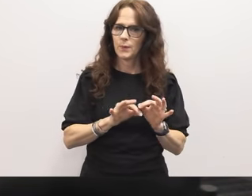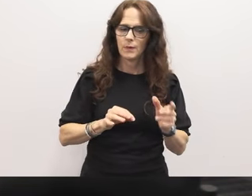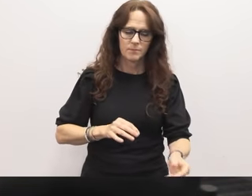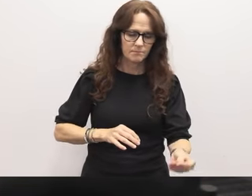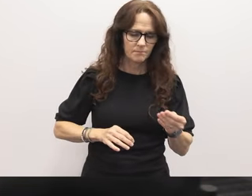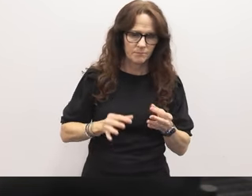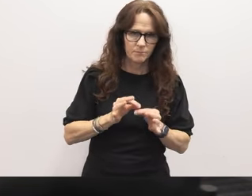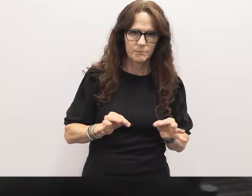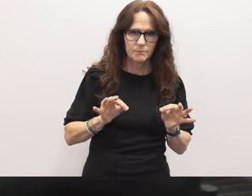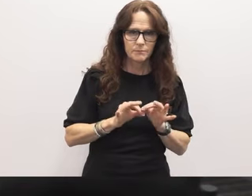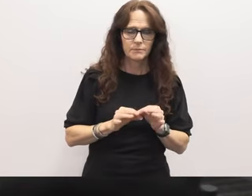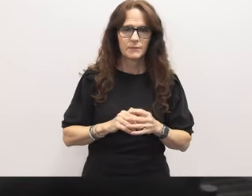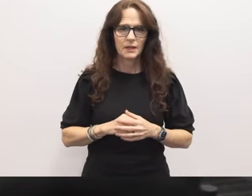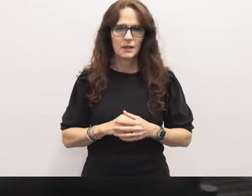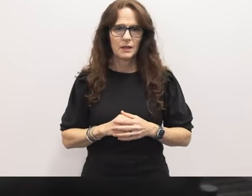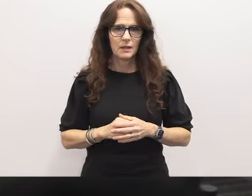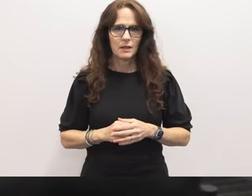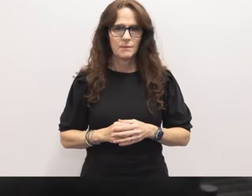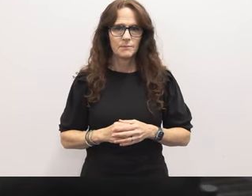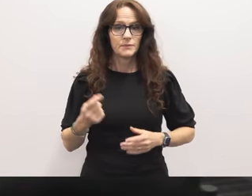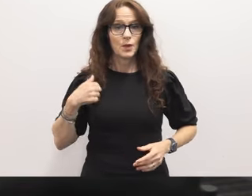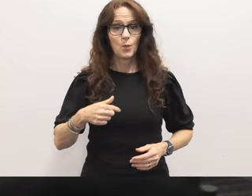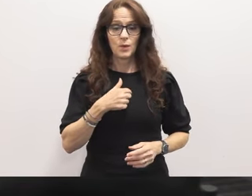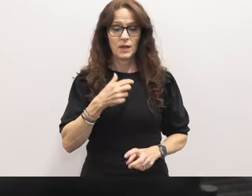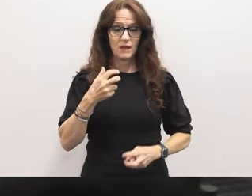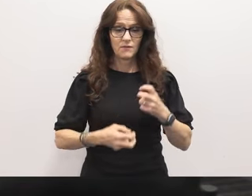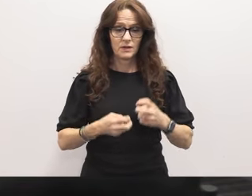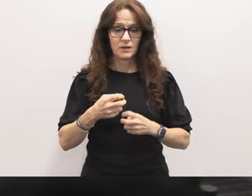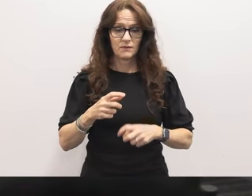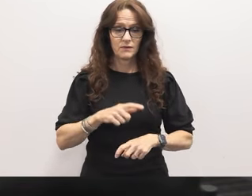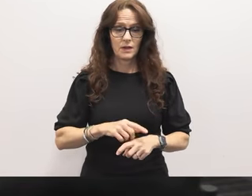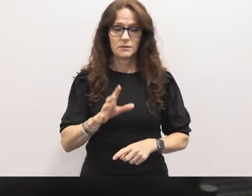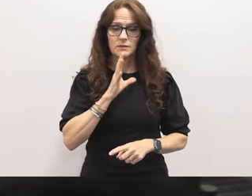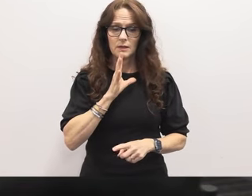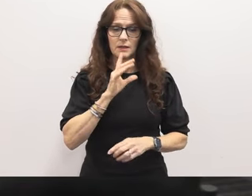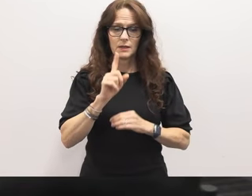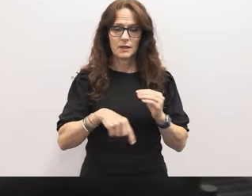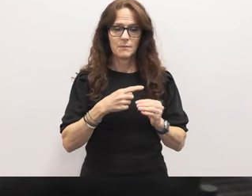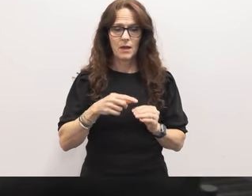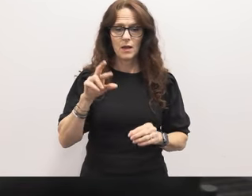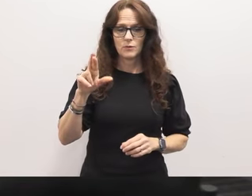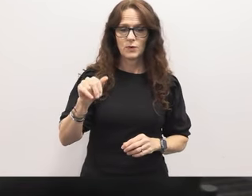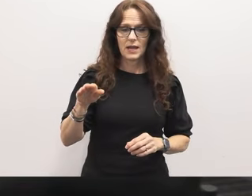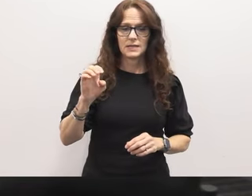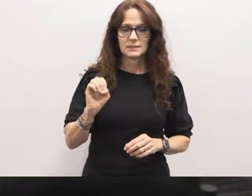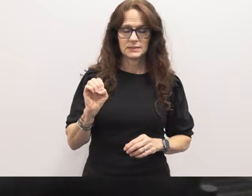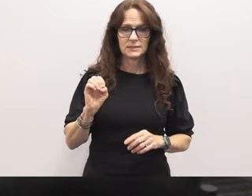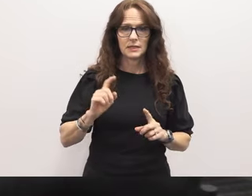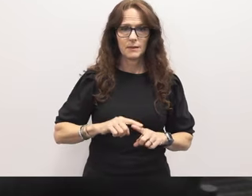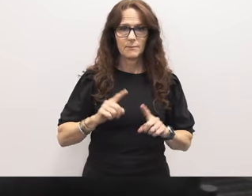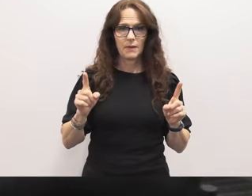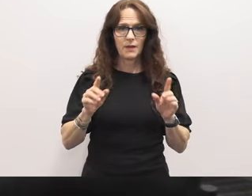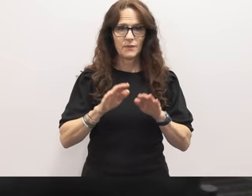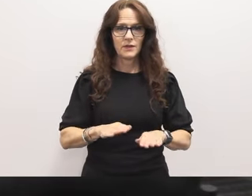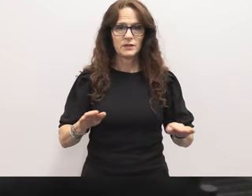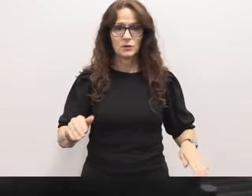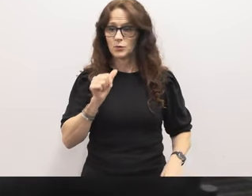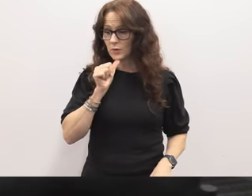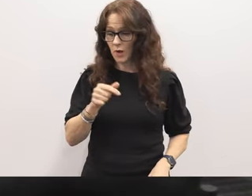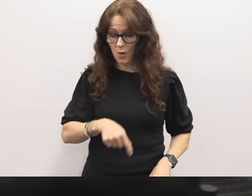we have a hard time in this country speaking about race, but the children do not. The children do not.